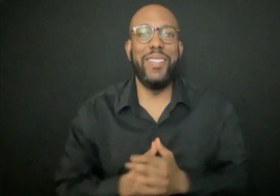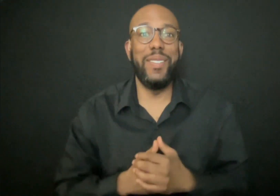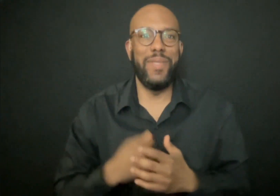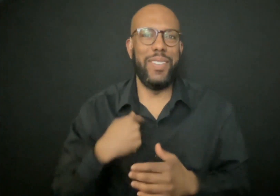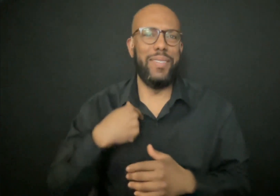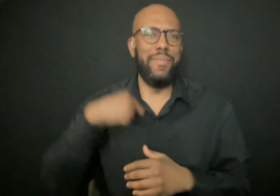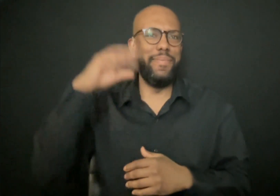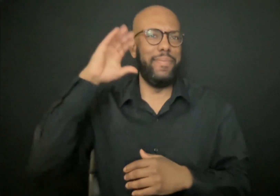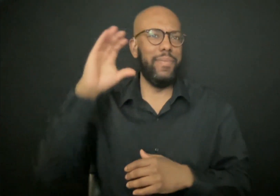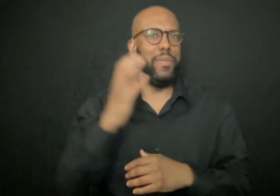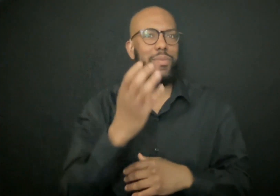Hello everyone